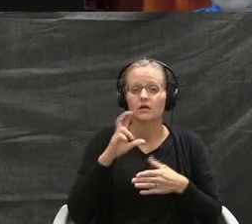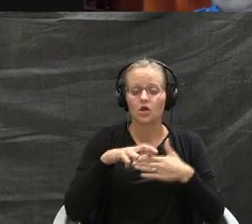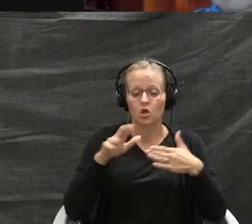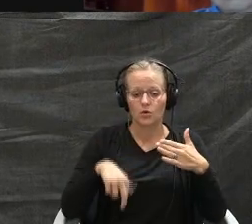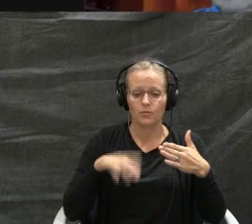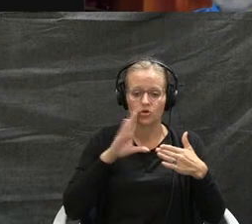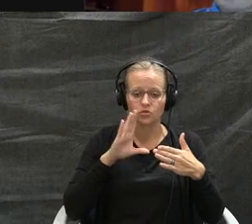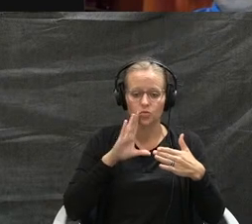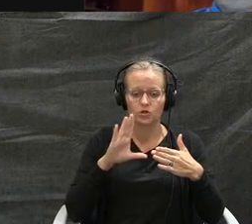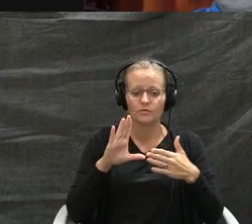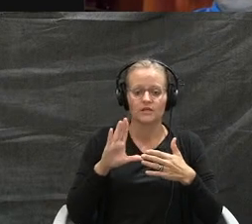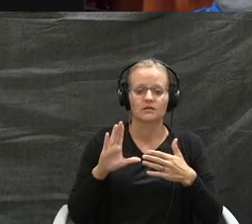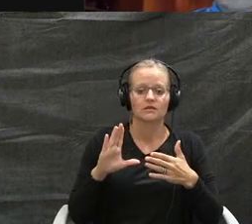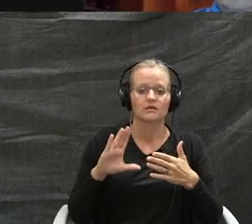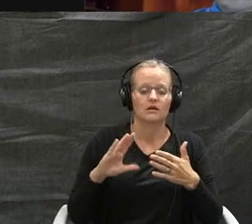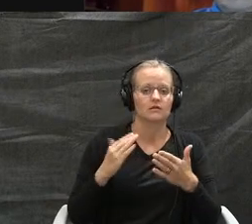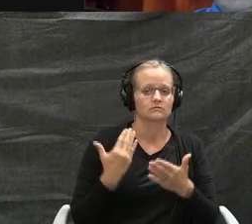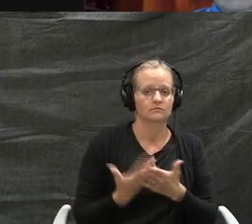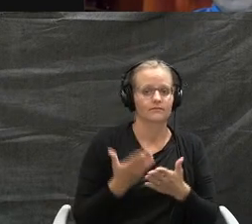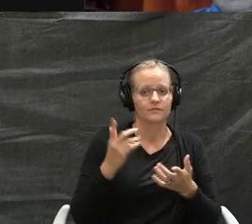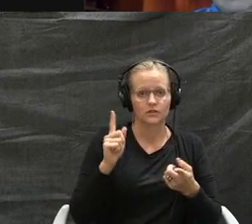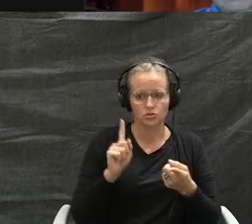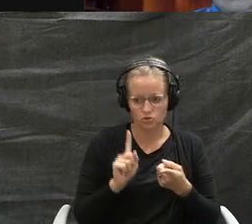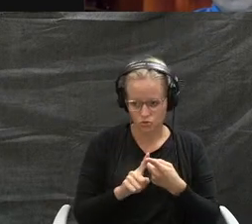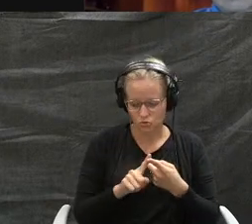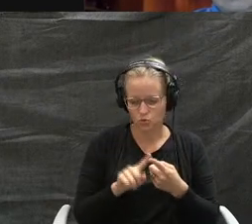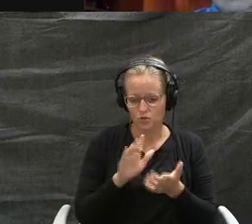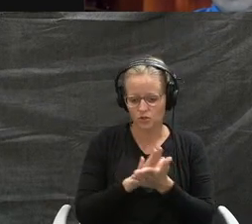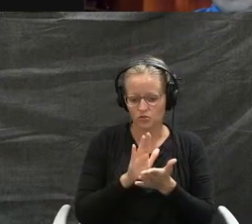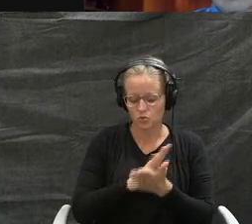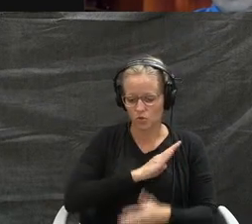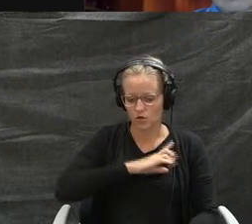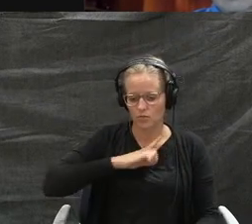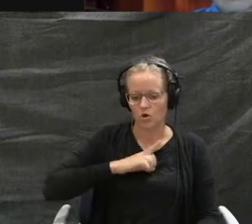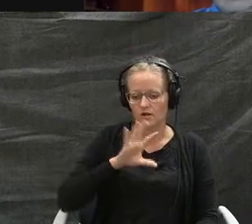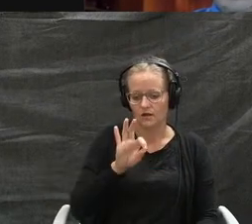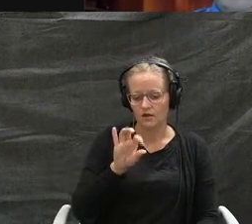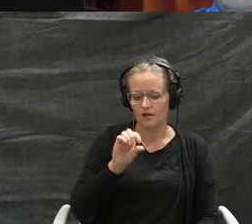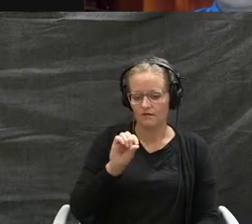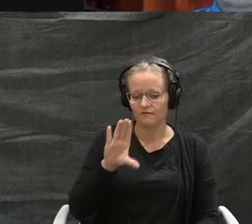school board in October of 2020 February of 2021 and May of